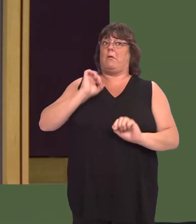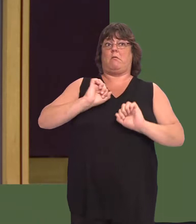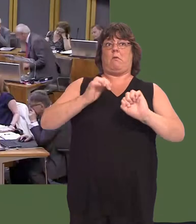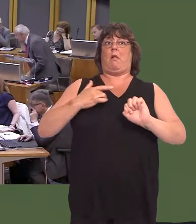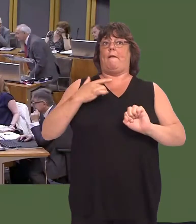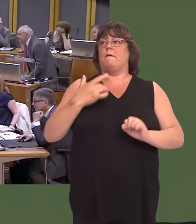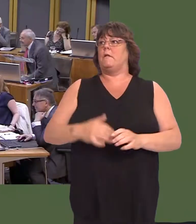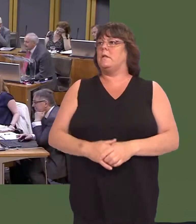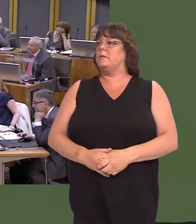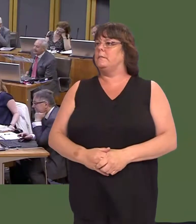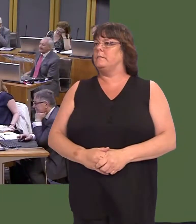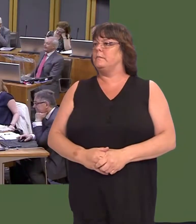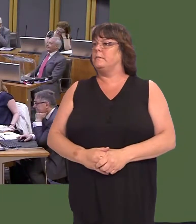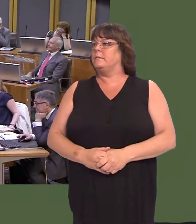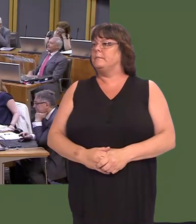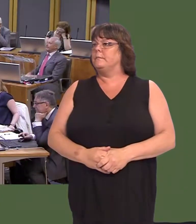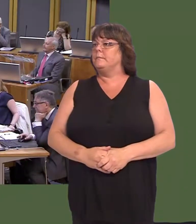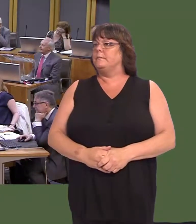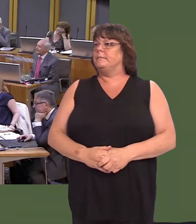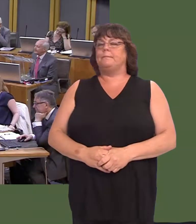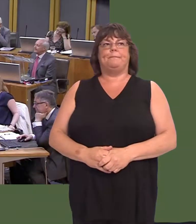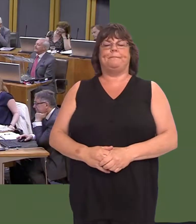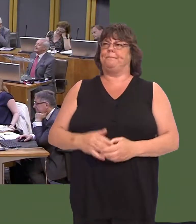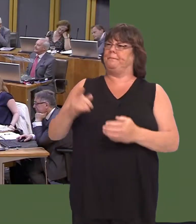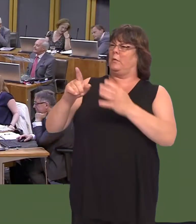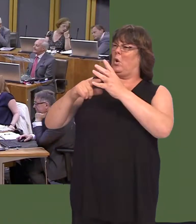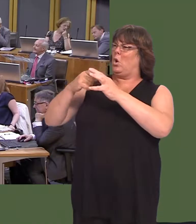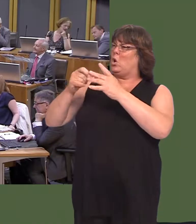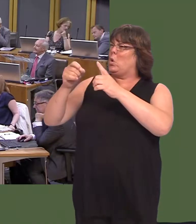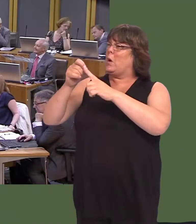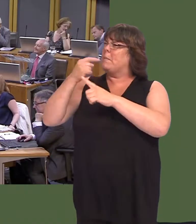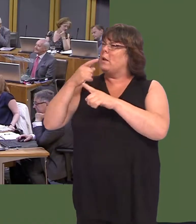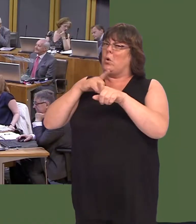Carwyn Jones: I wouldnít advise any party to extort money, as the leader of UKIP put